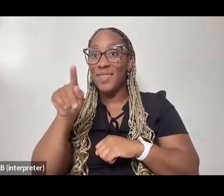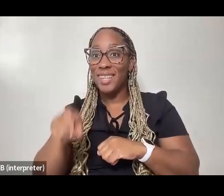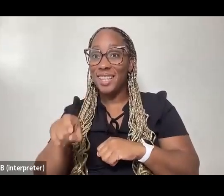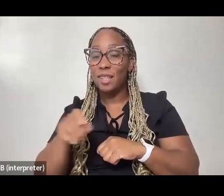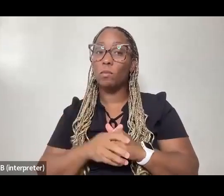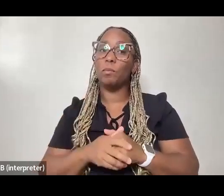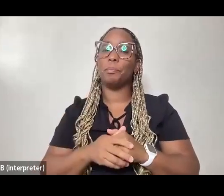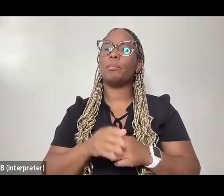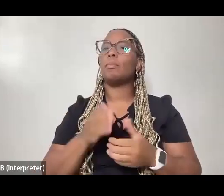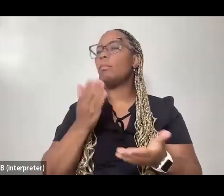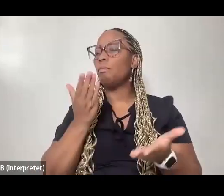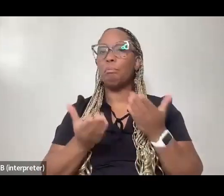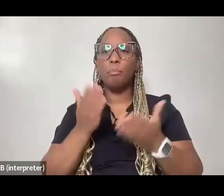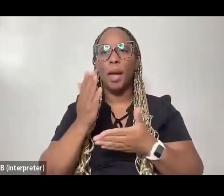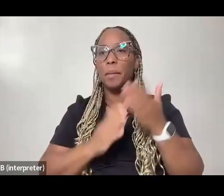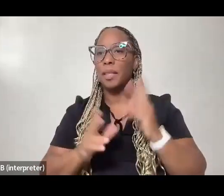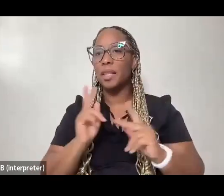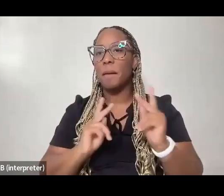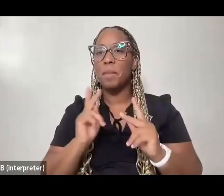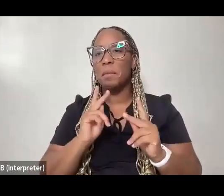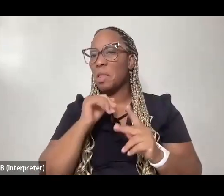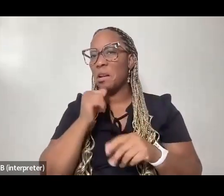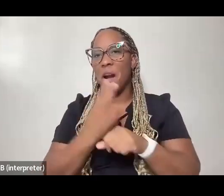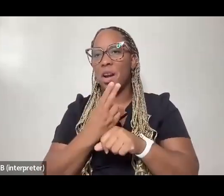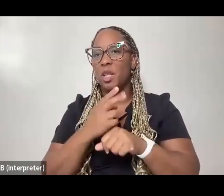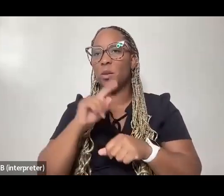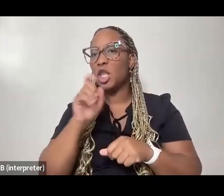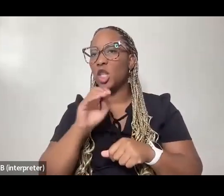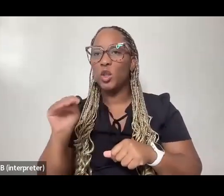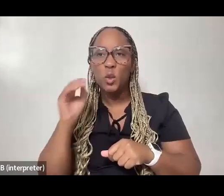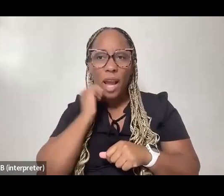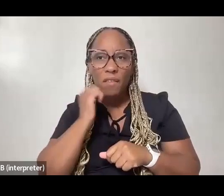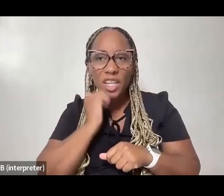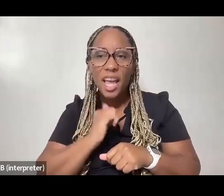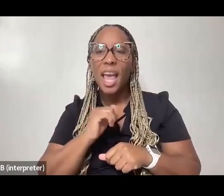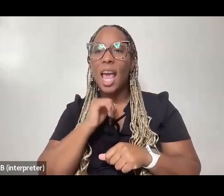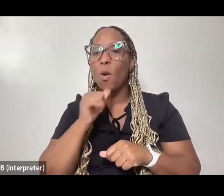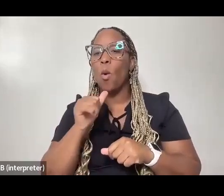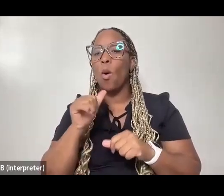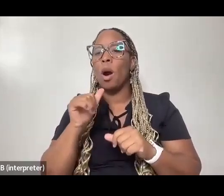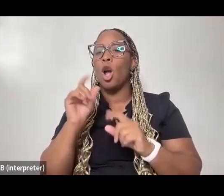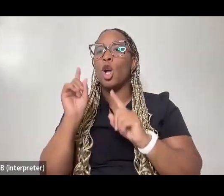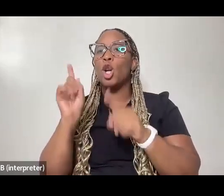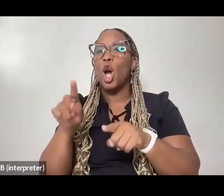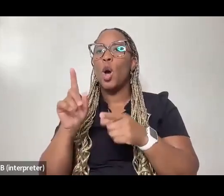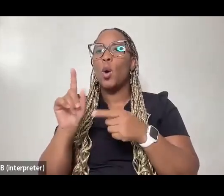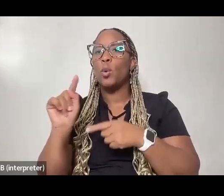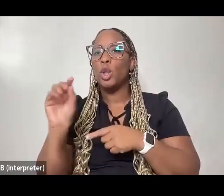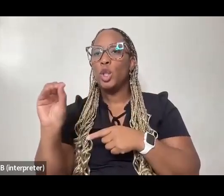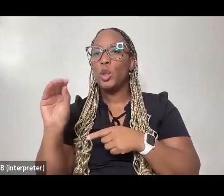There may be folks who are not using zoom every day were not using go to meetings or whatever your platform is so they may not